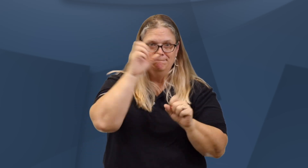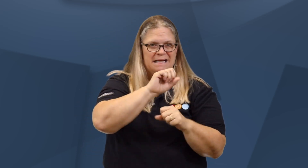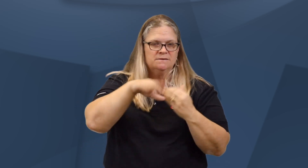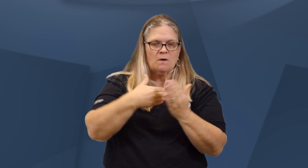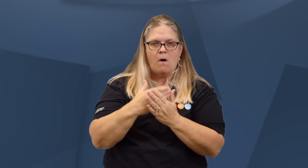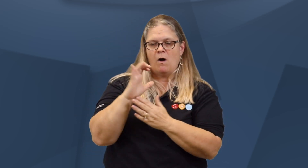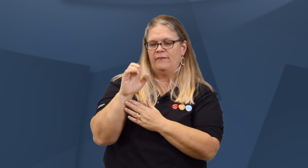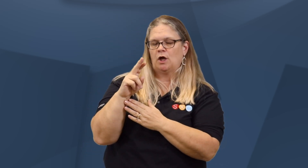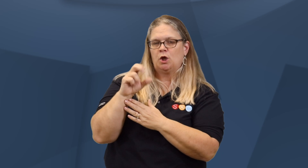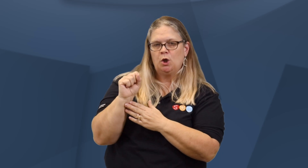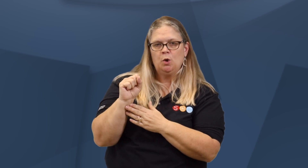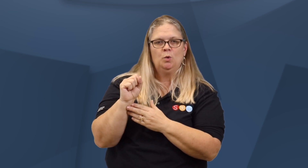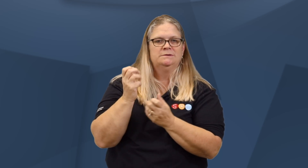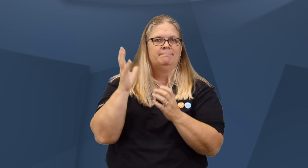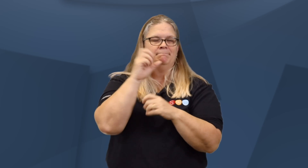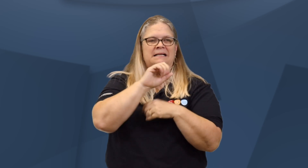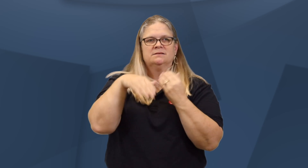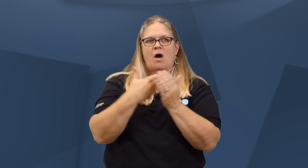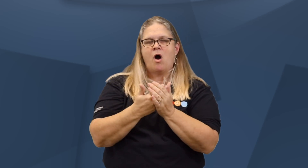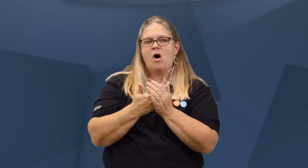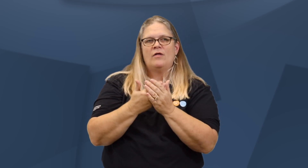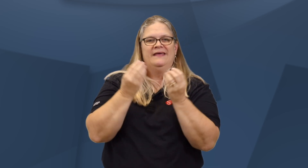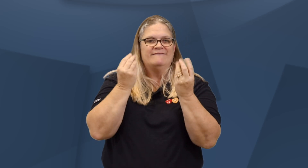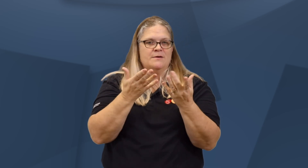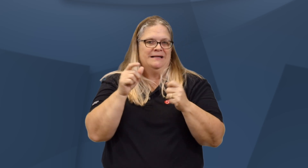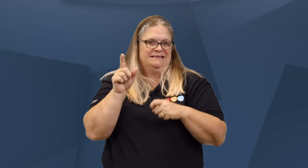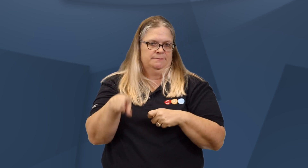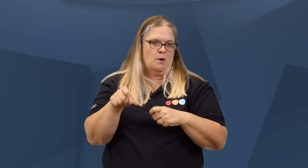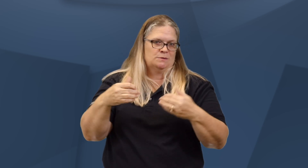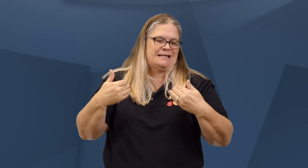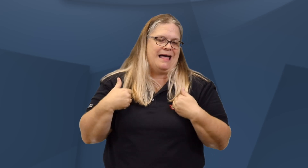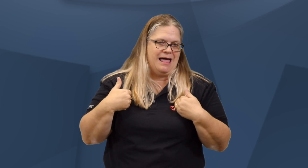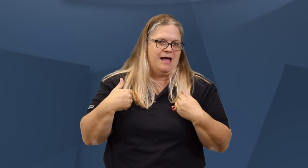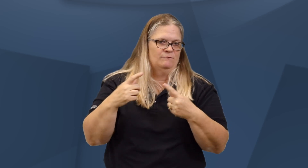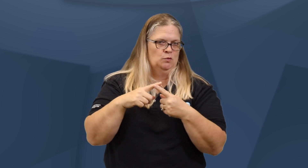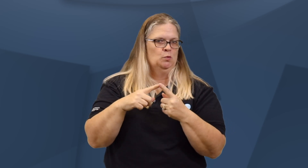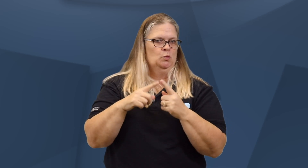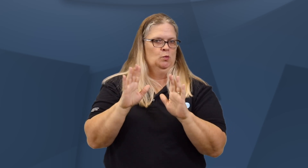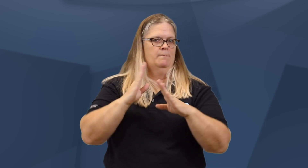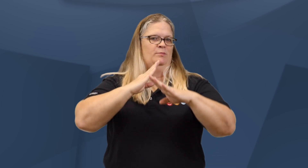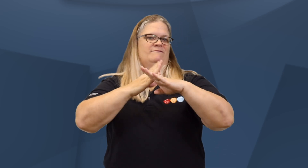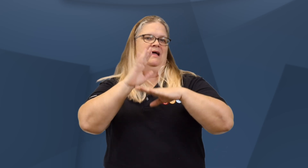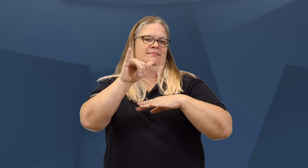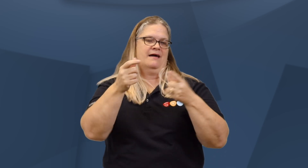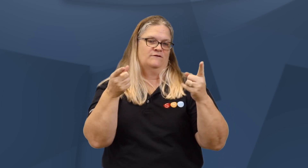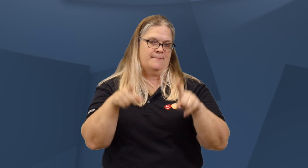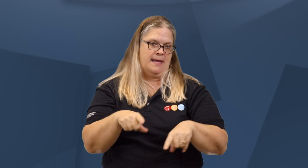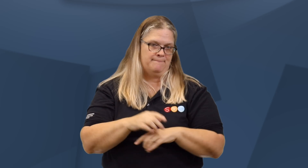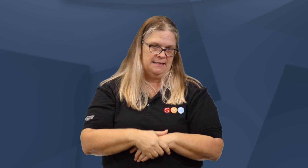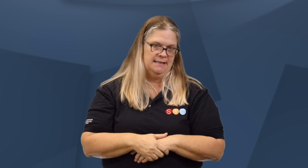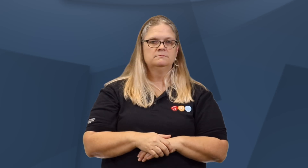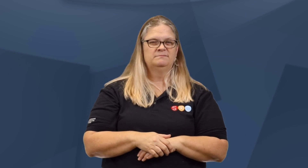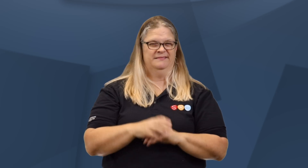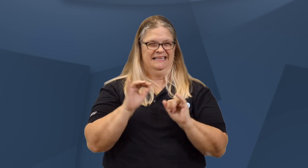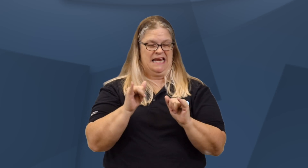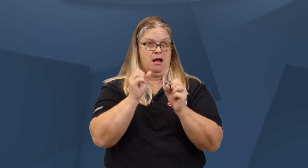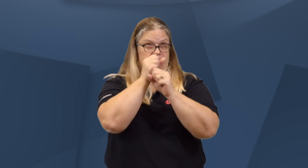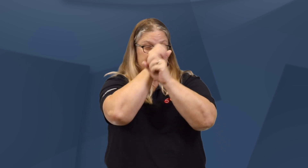of those cues, that information that they're supposed to have in order to prevent things from happening, can be overlooked.